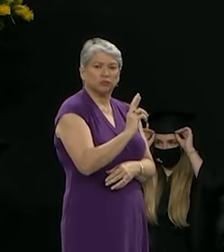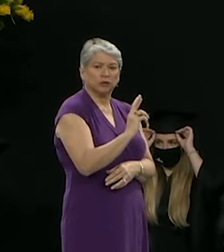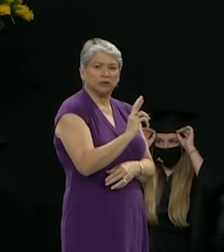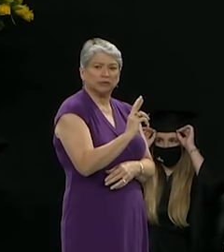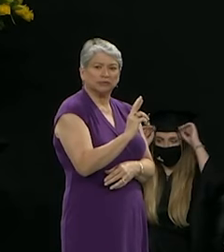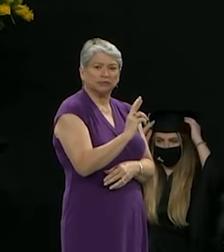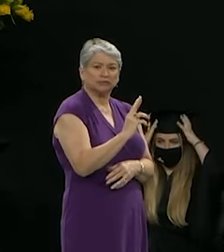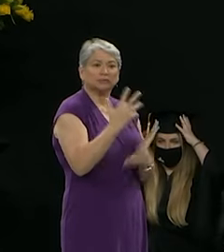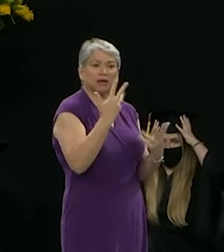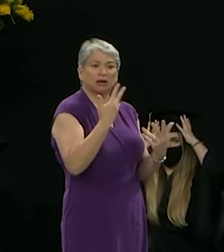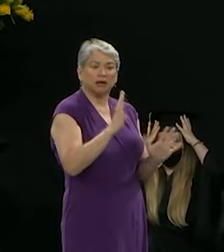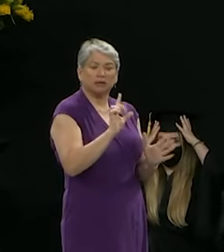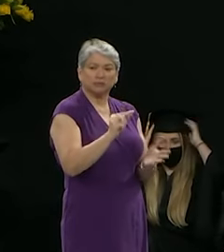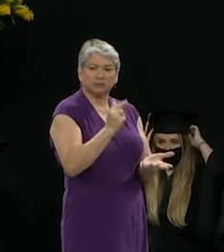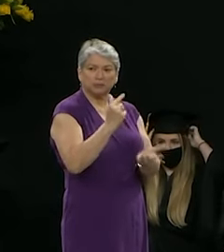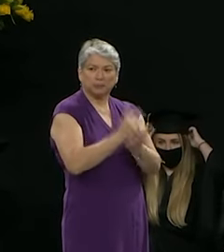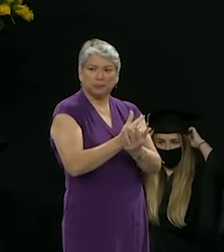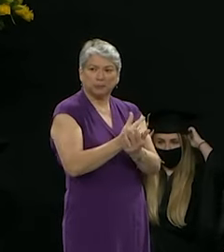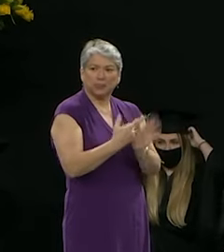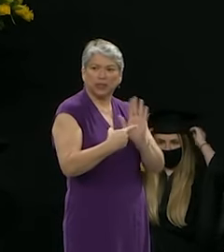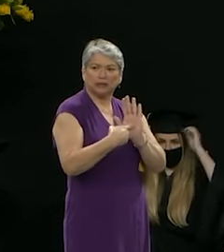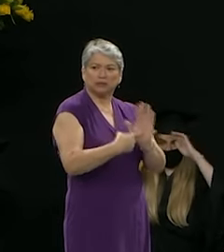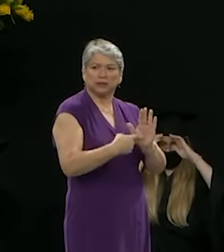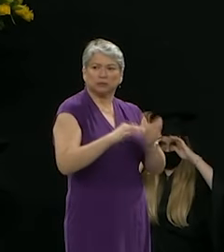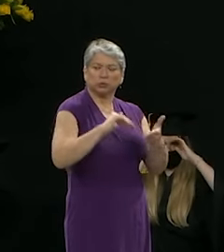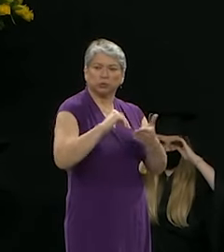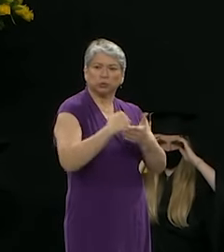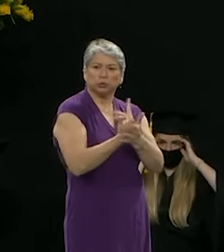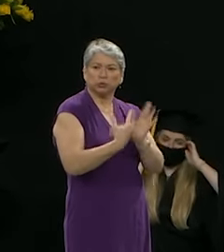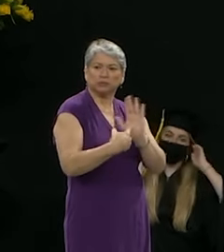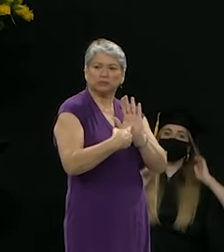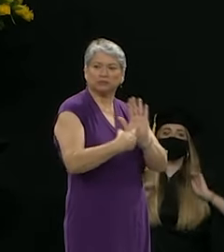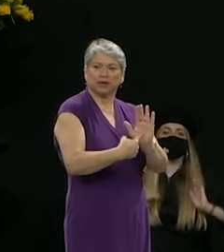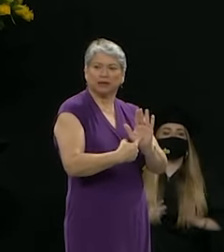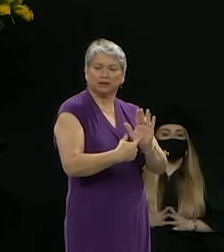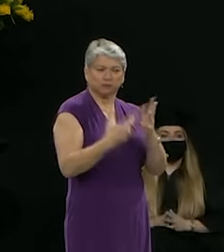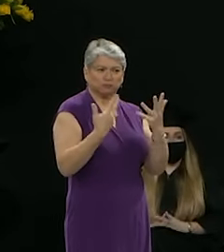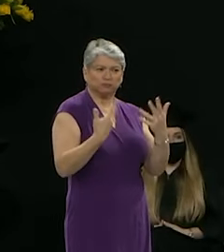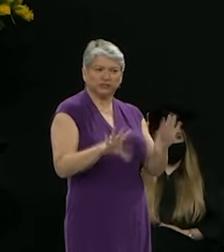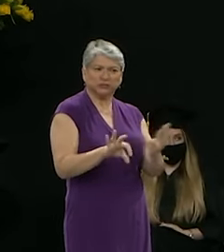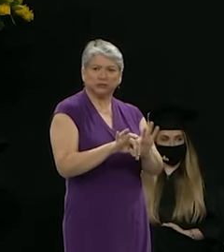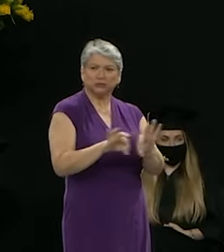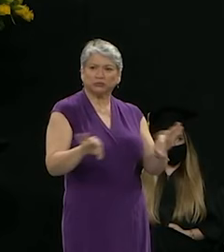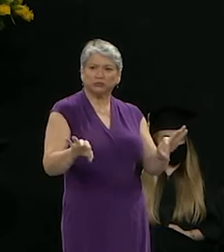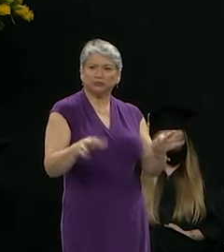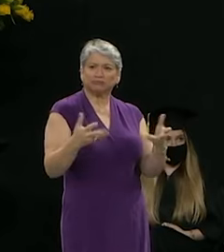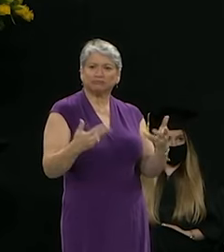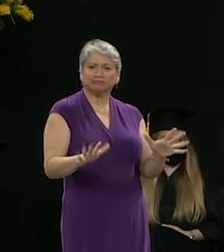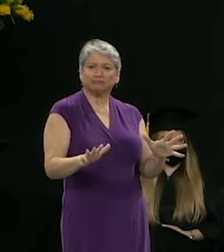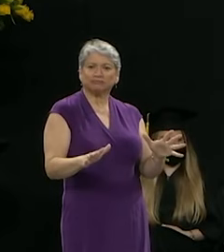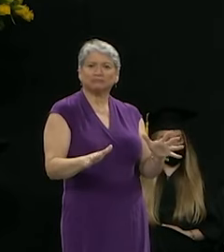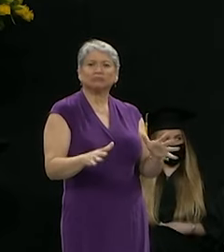After graduation, as a symbol of your new status as degree holders, the tassel is worn on the left.